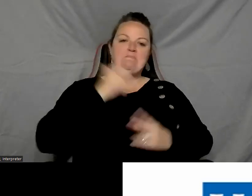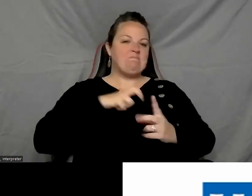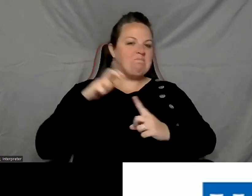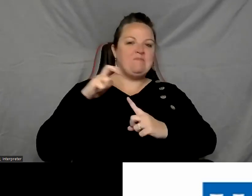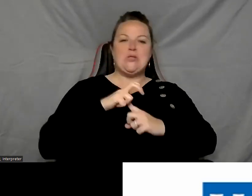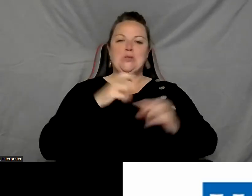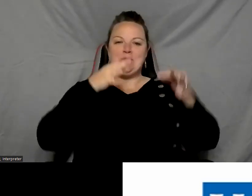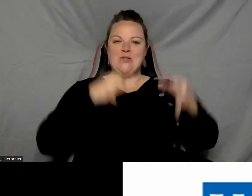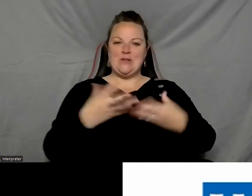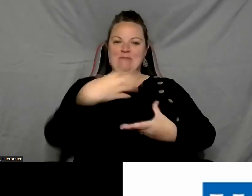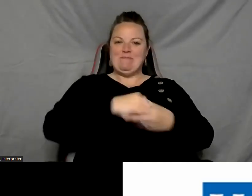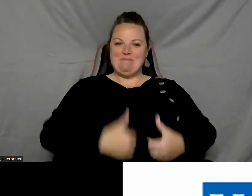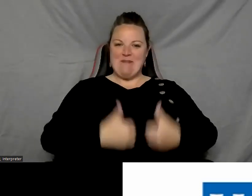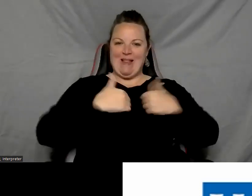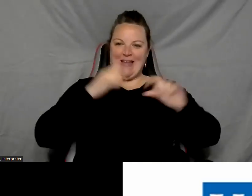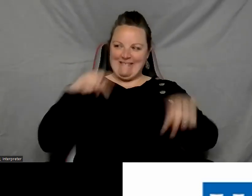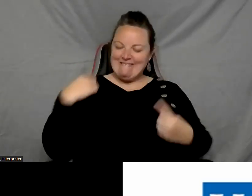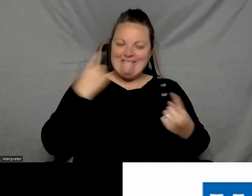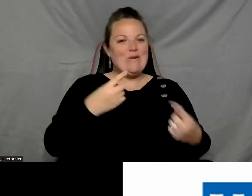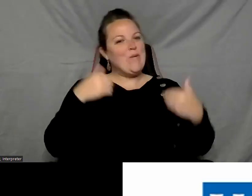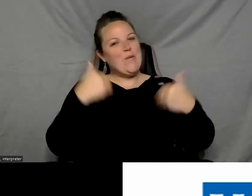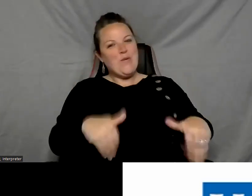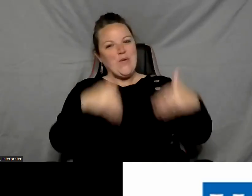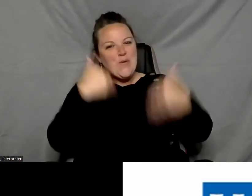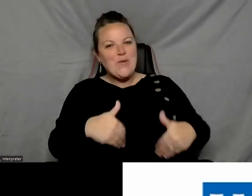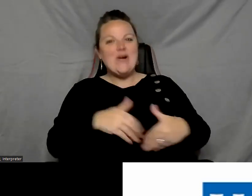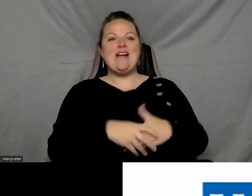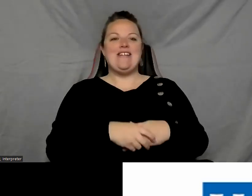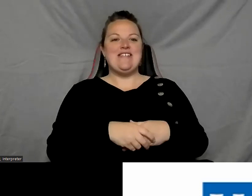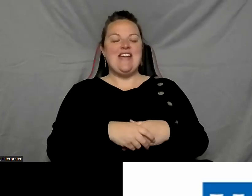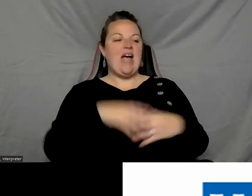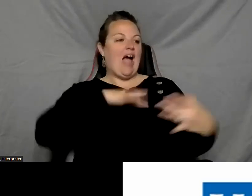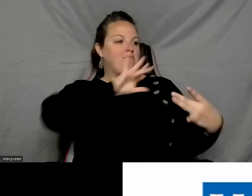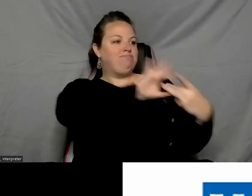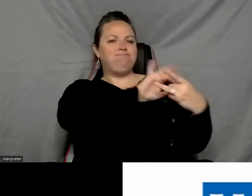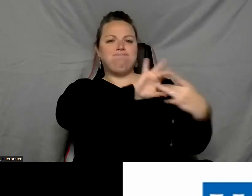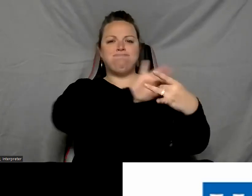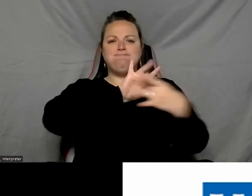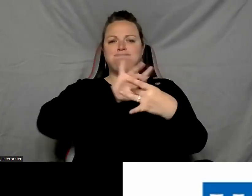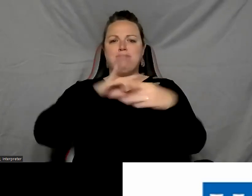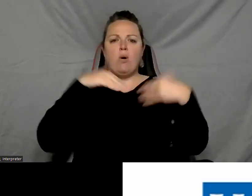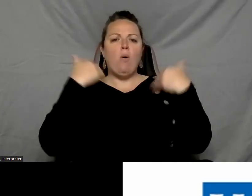my life journey so far. Because I've made great connections, I've made wonderful met